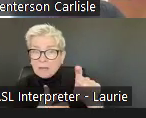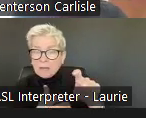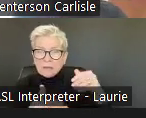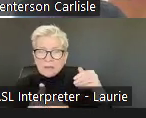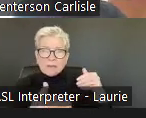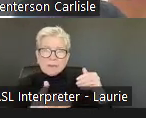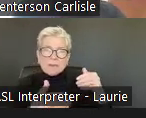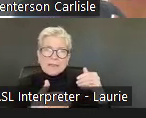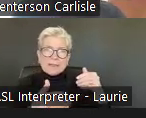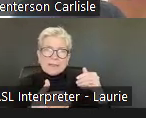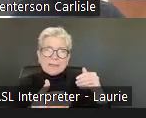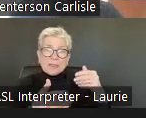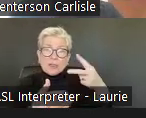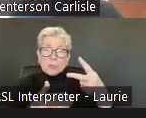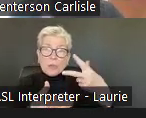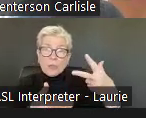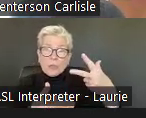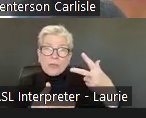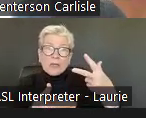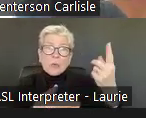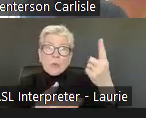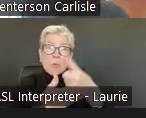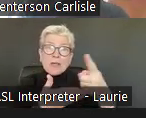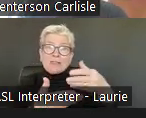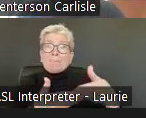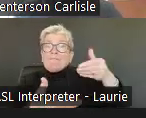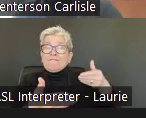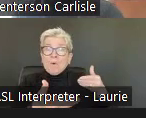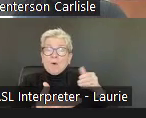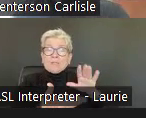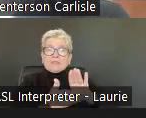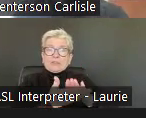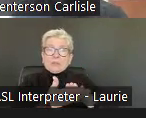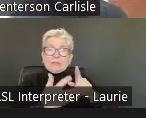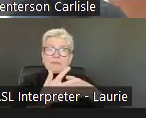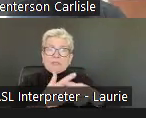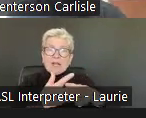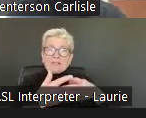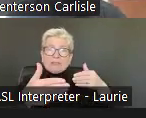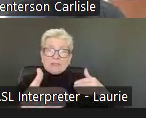two to three weeks outside of school? When you're thinking about a multi-day format,